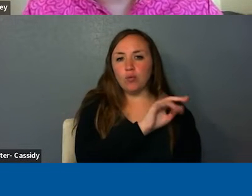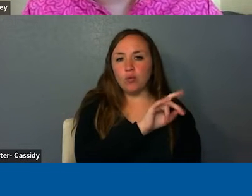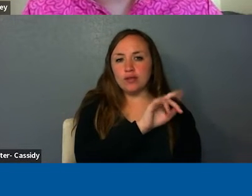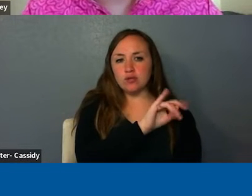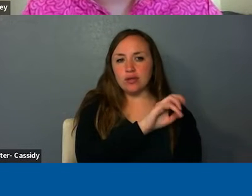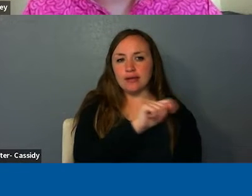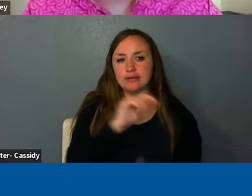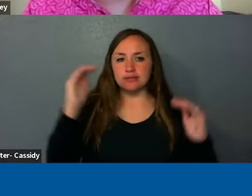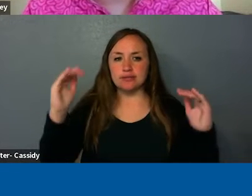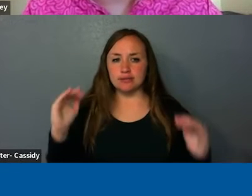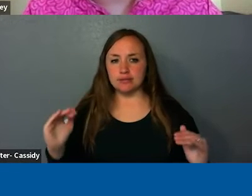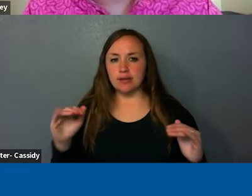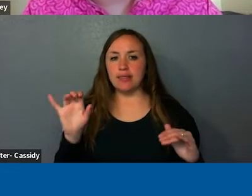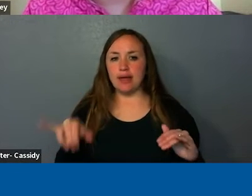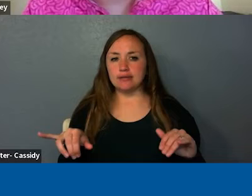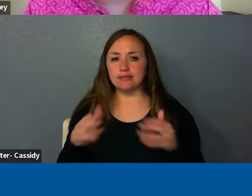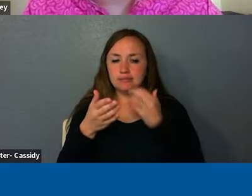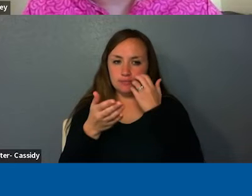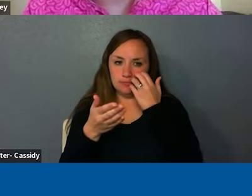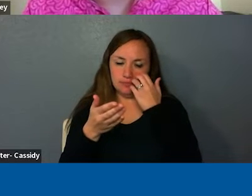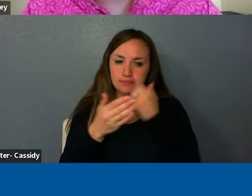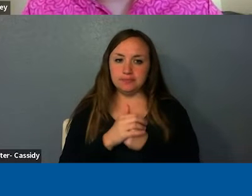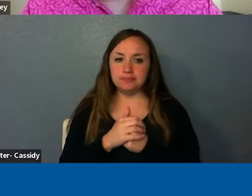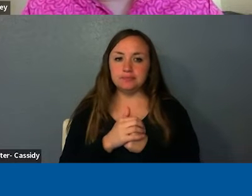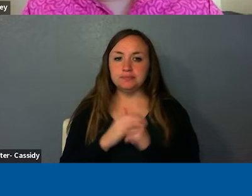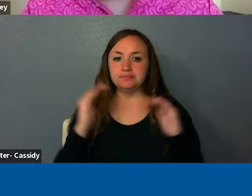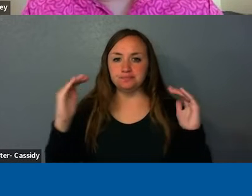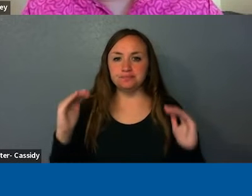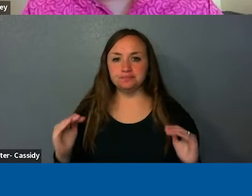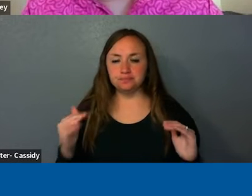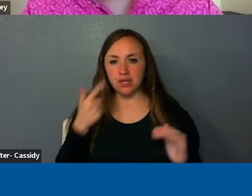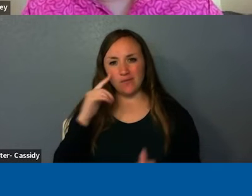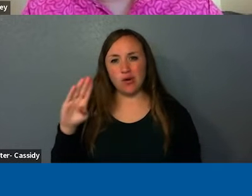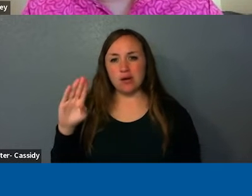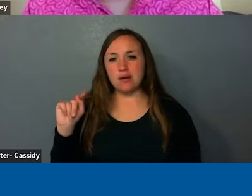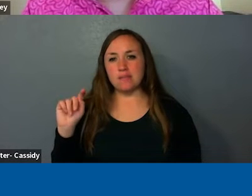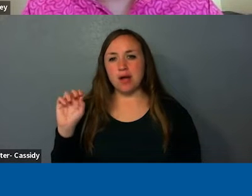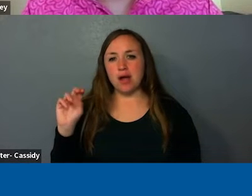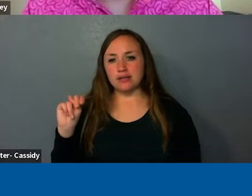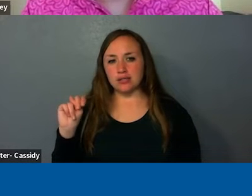you'll wanna use HighlightText and Highlight respectively. For buttons, you can use ButtonFace